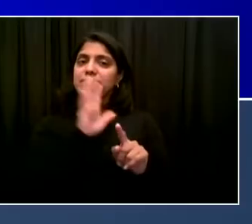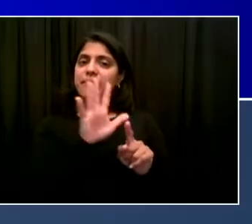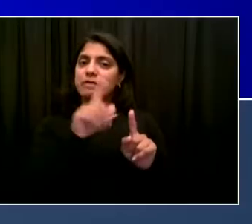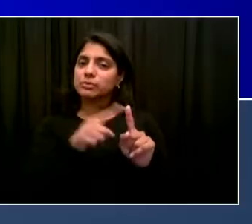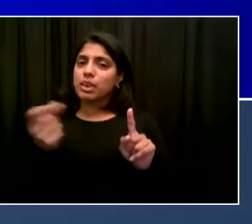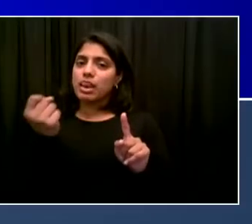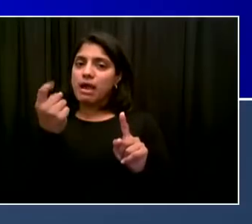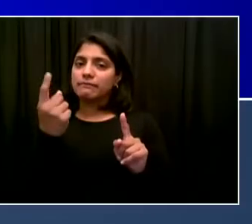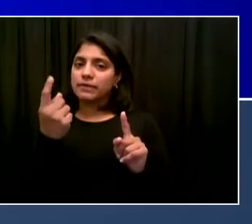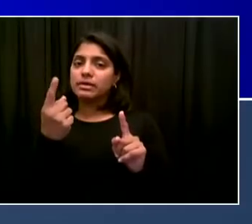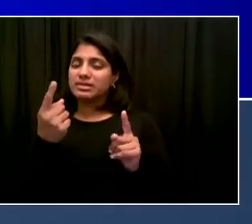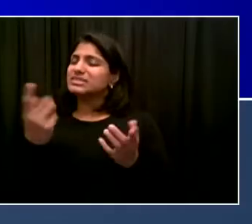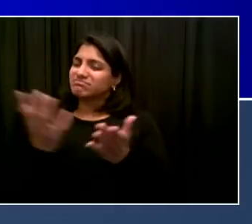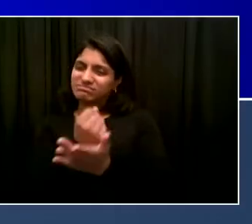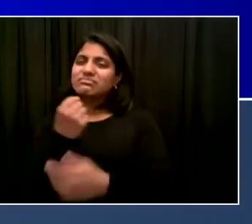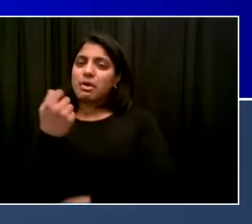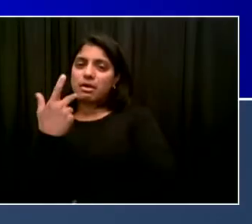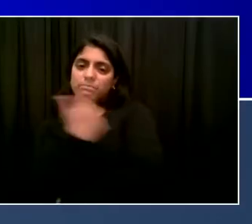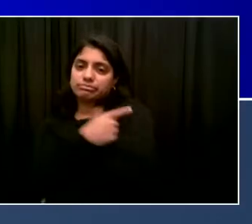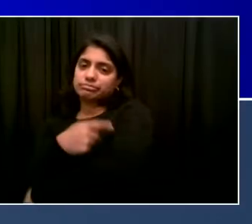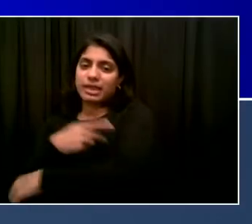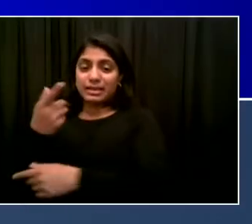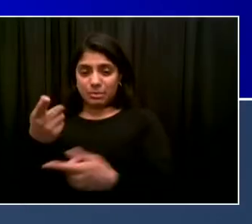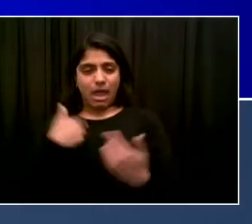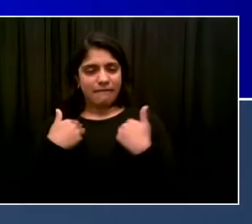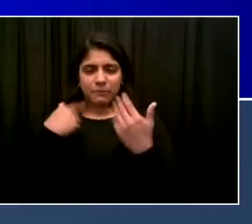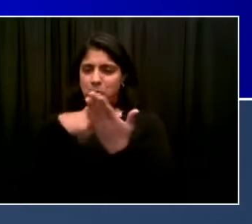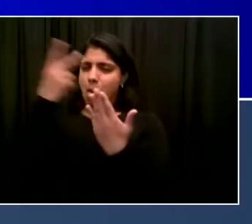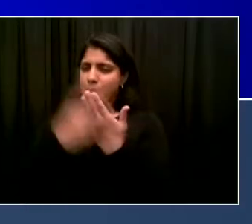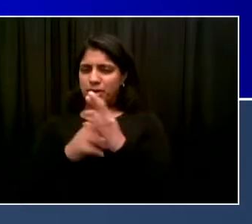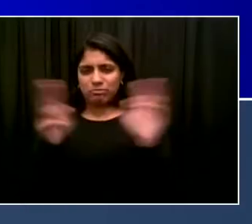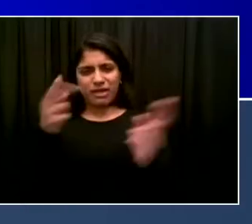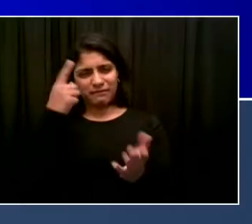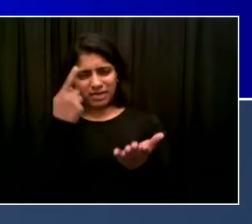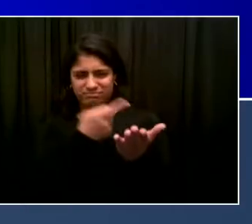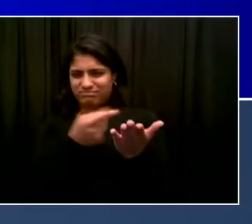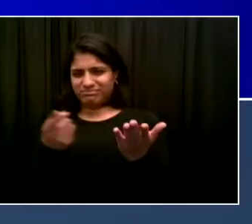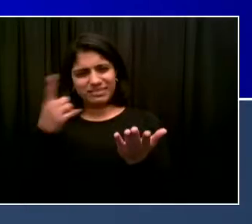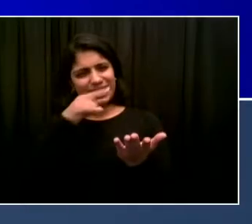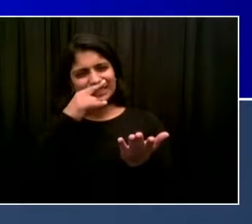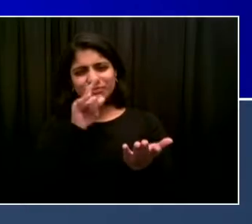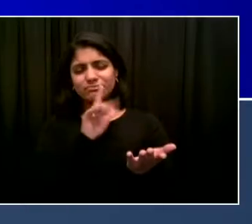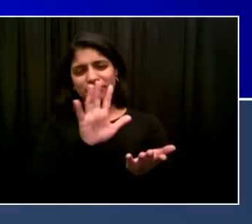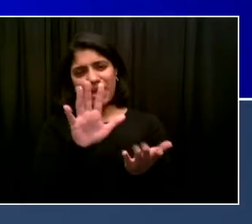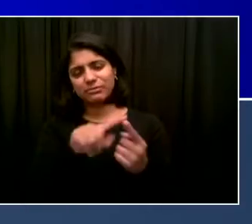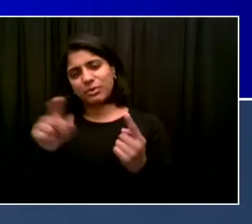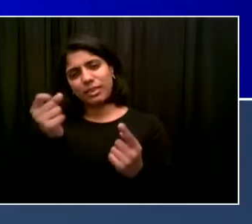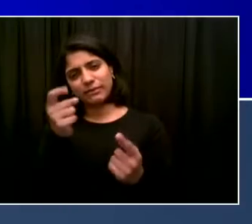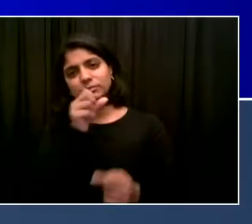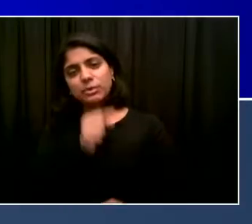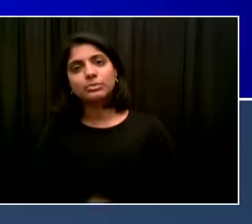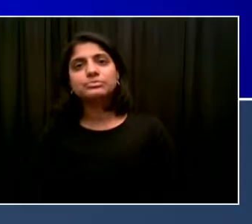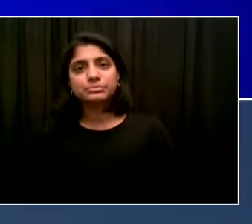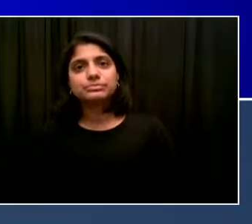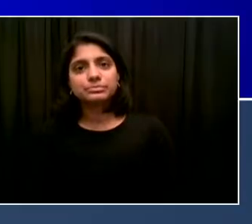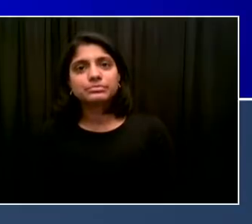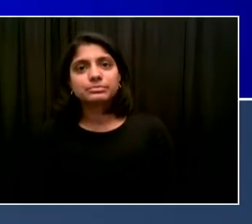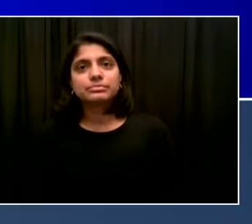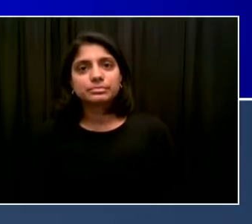THAT TAKES US BACK DECEMBER 27. THIS IS THE BOLDEST ACOTIN